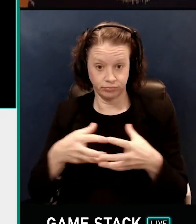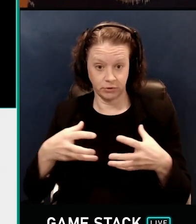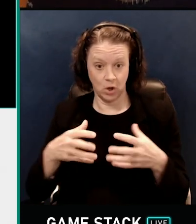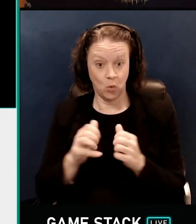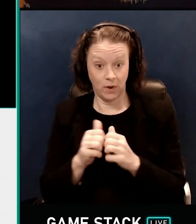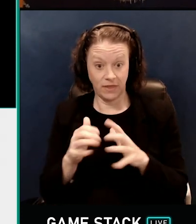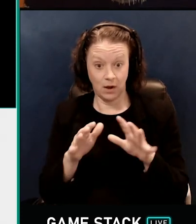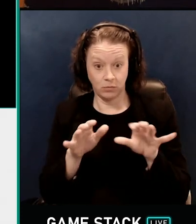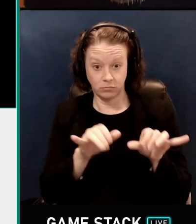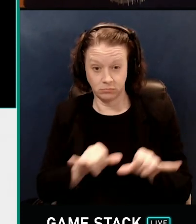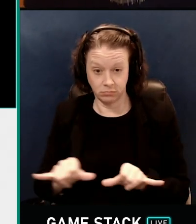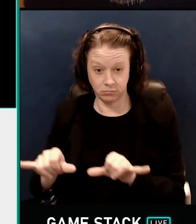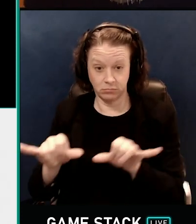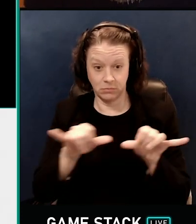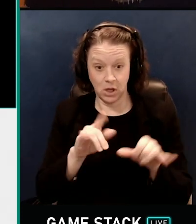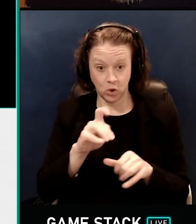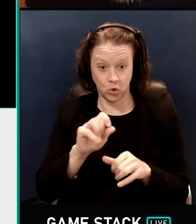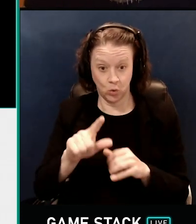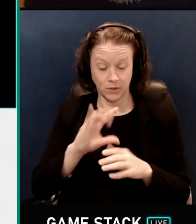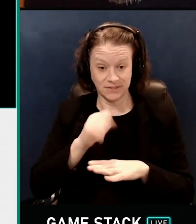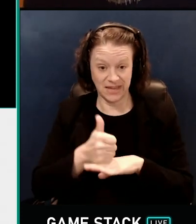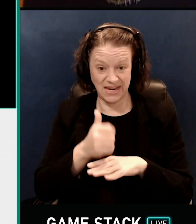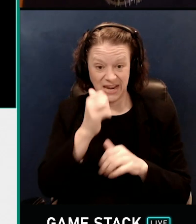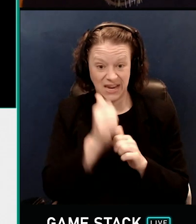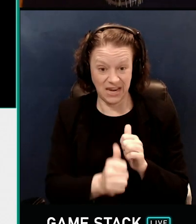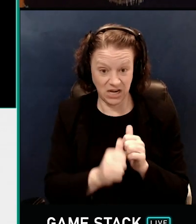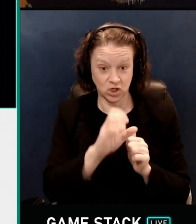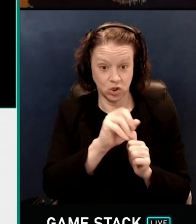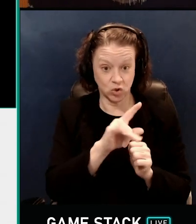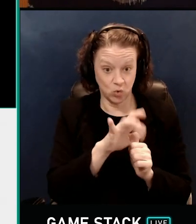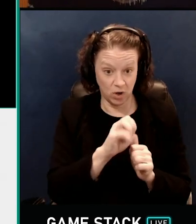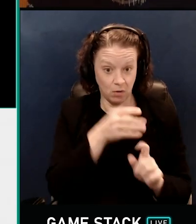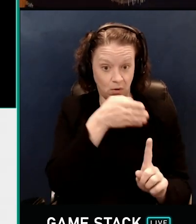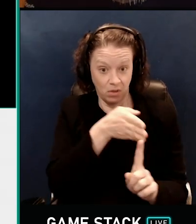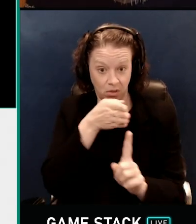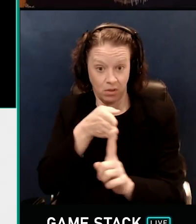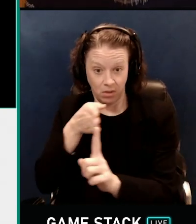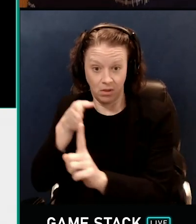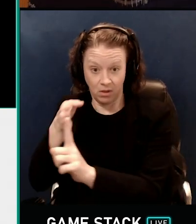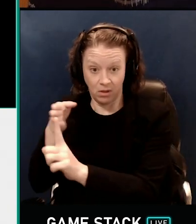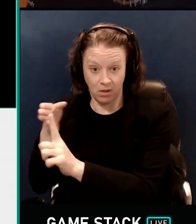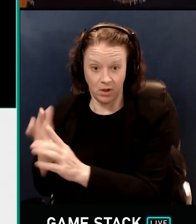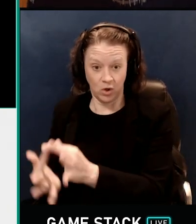set. Automation systems were unique to each studios, an often unique with each game,